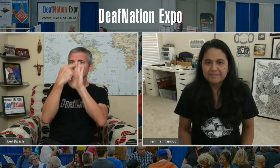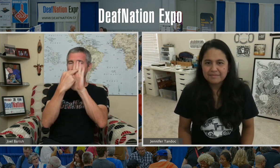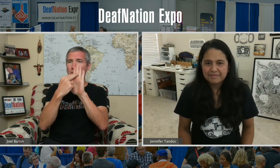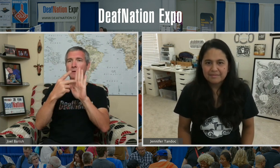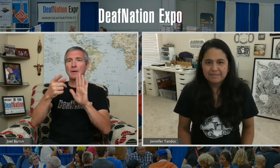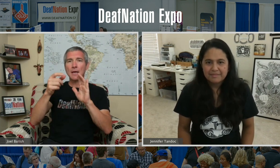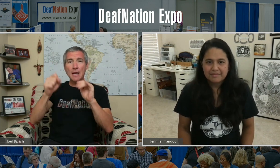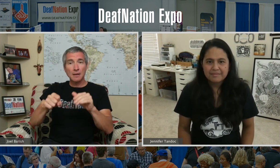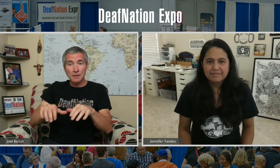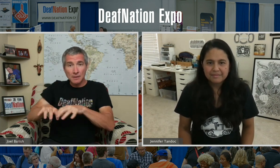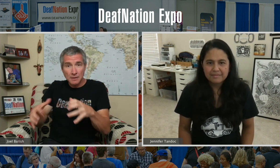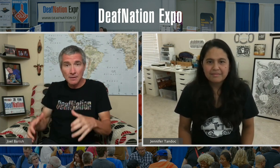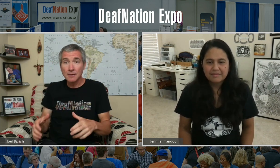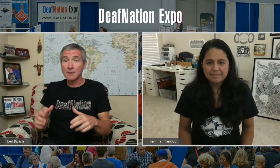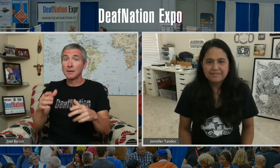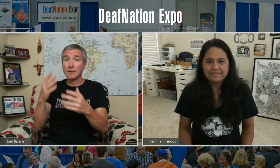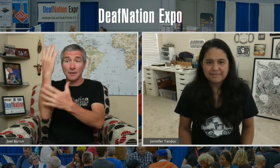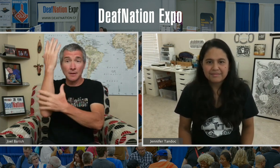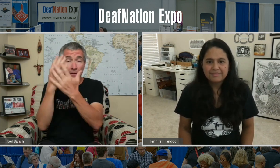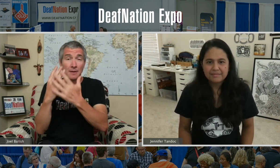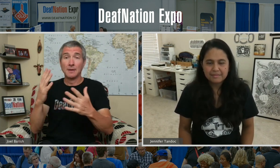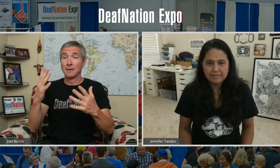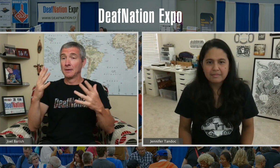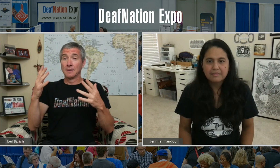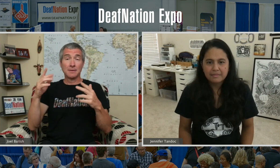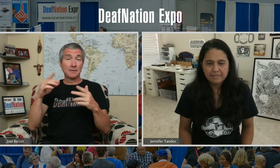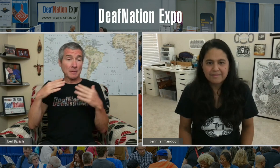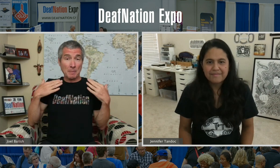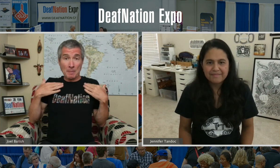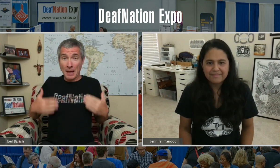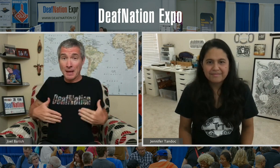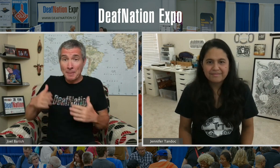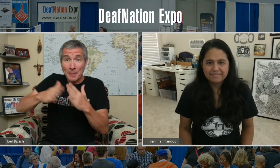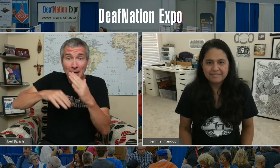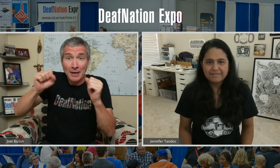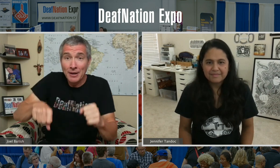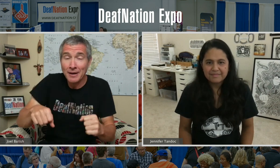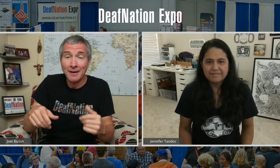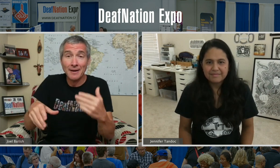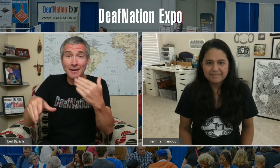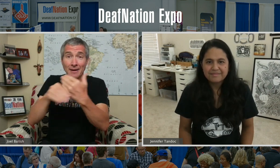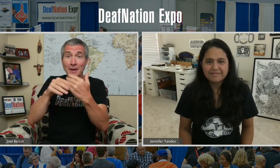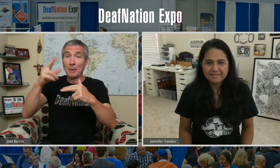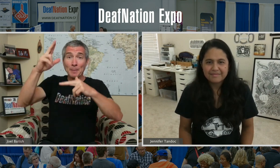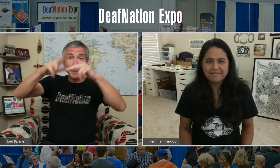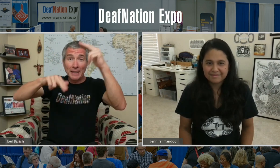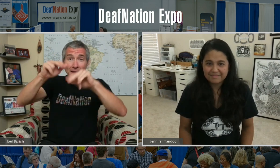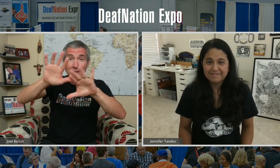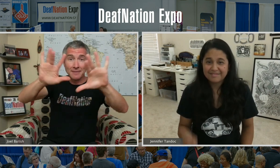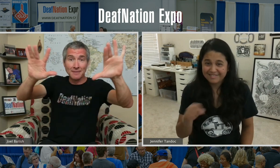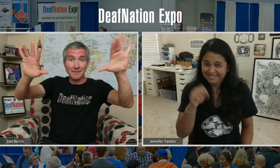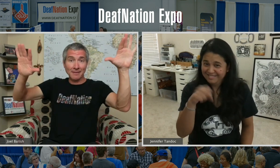in many forms like on your arms, body painting, on buildings…